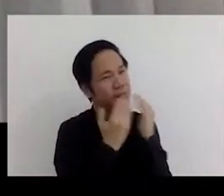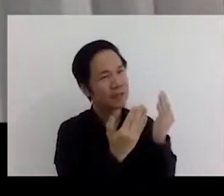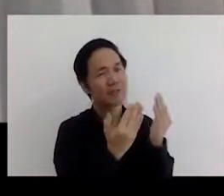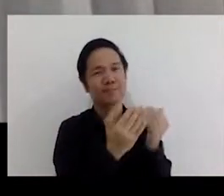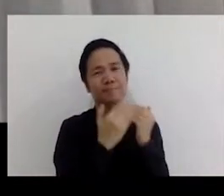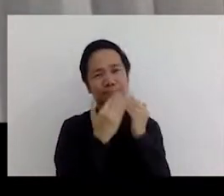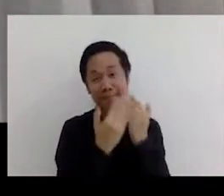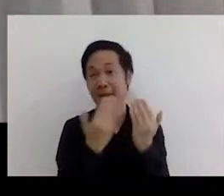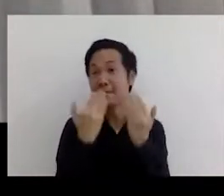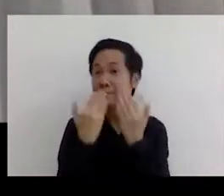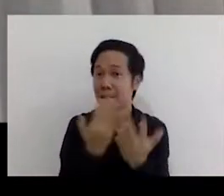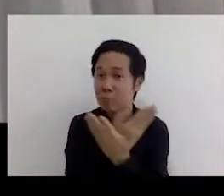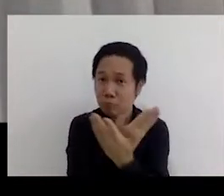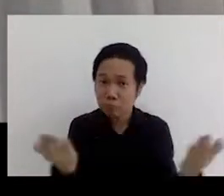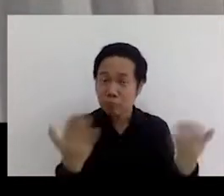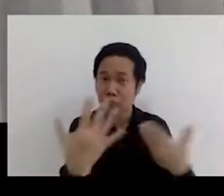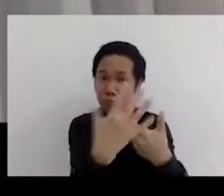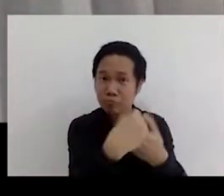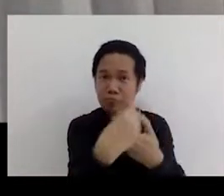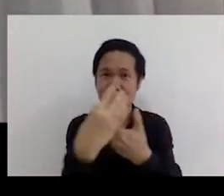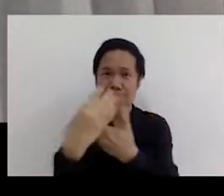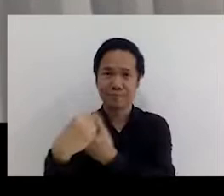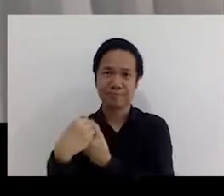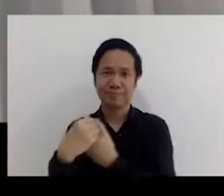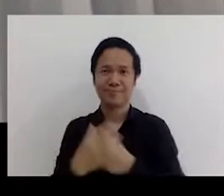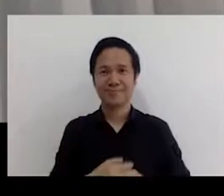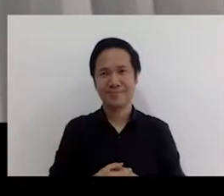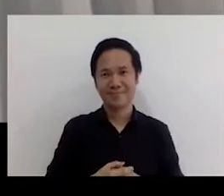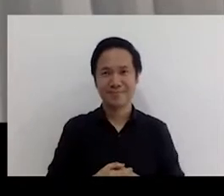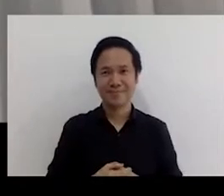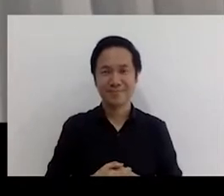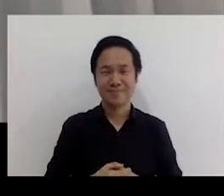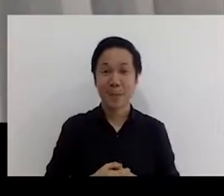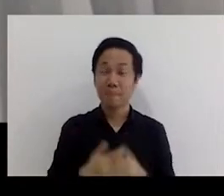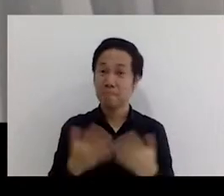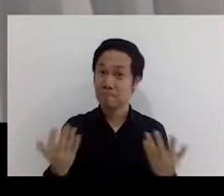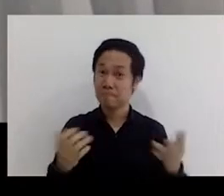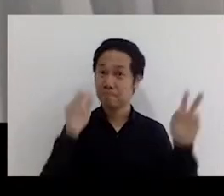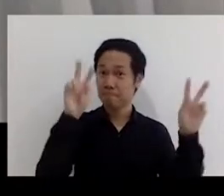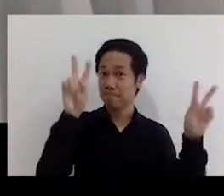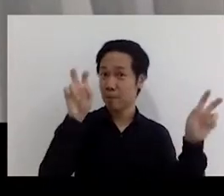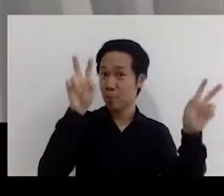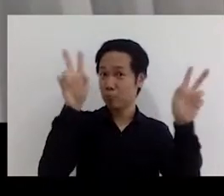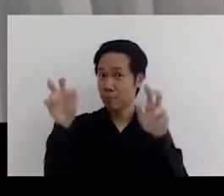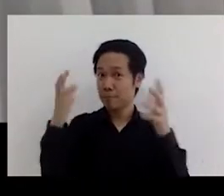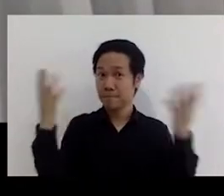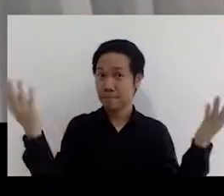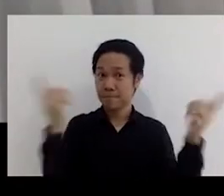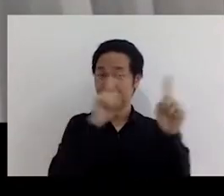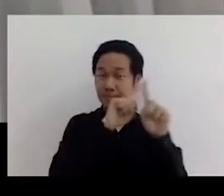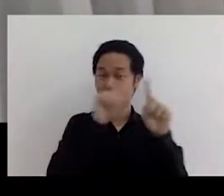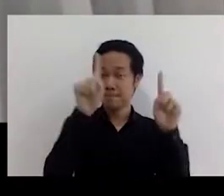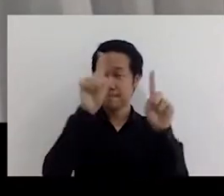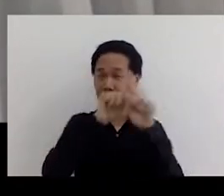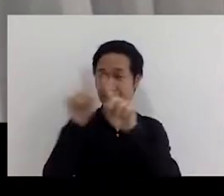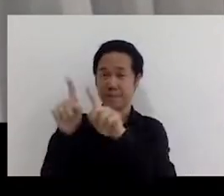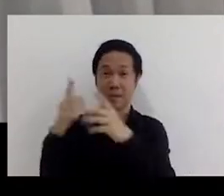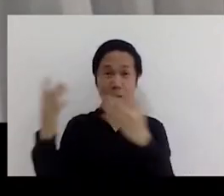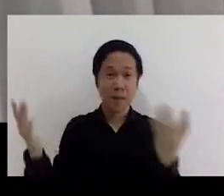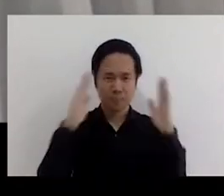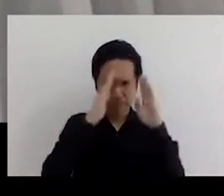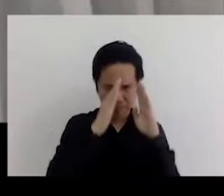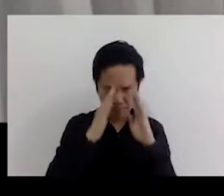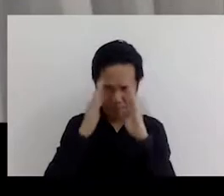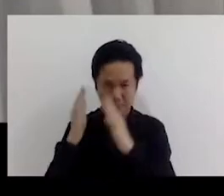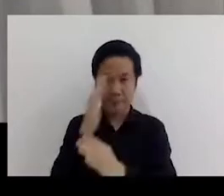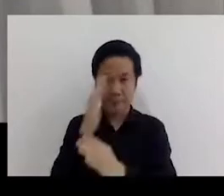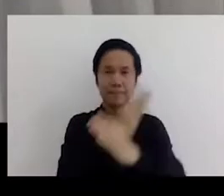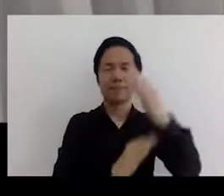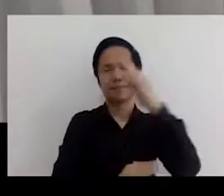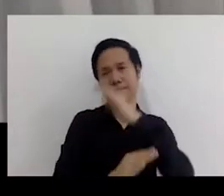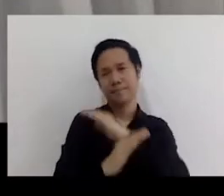to speak about different aspects in relation to persons with disabilities and the pandemic.